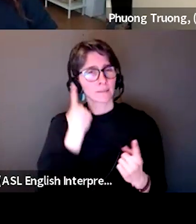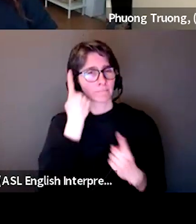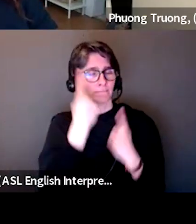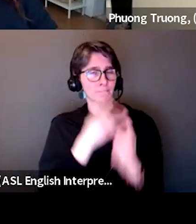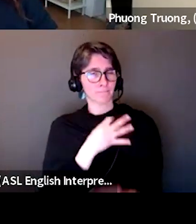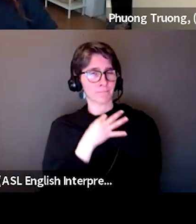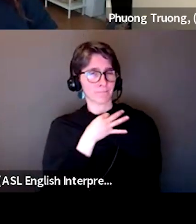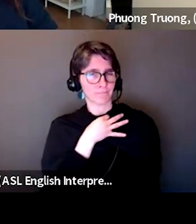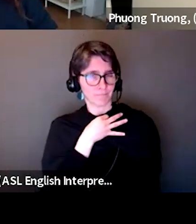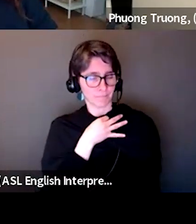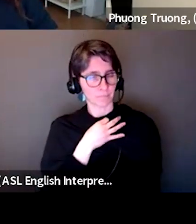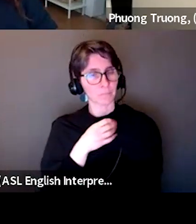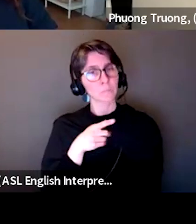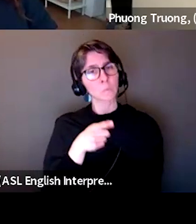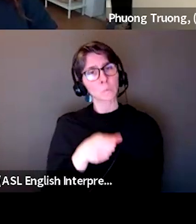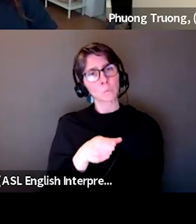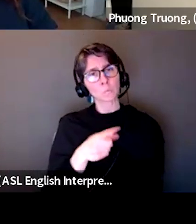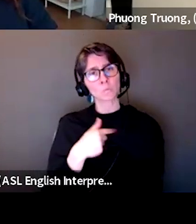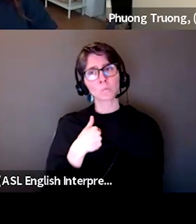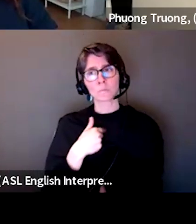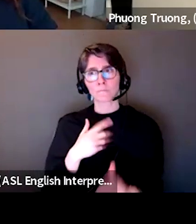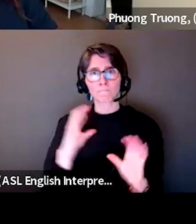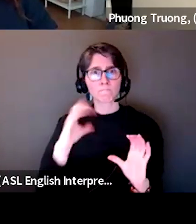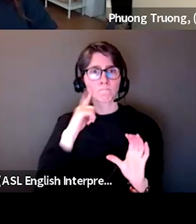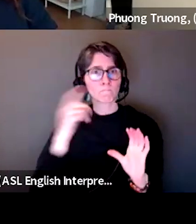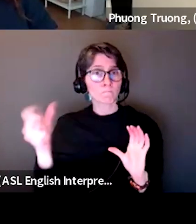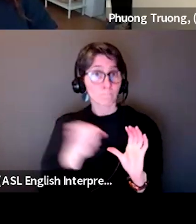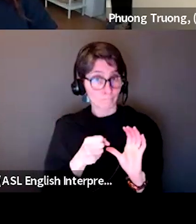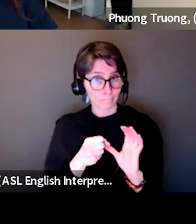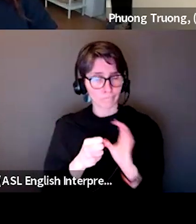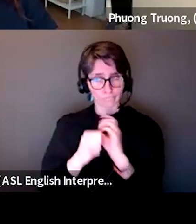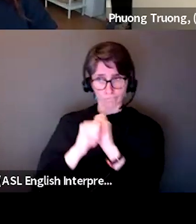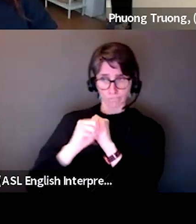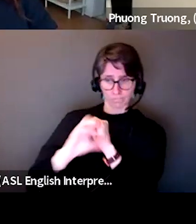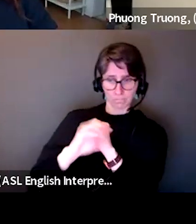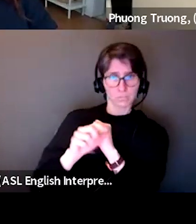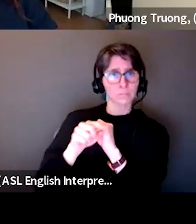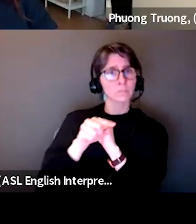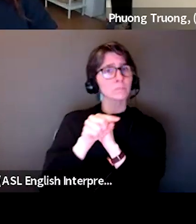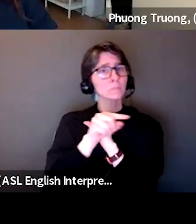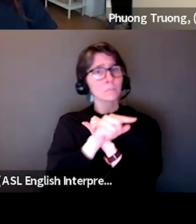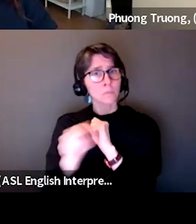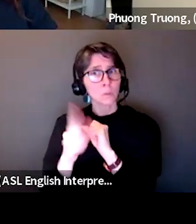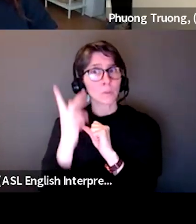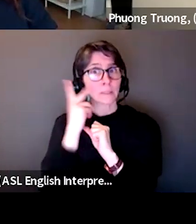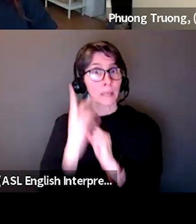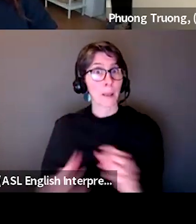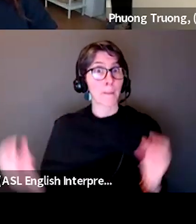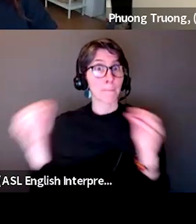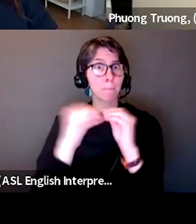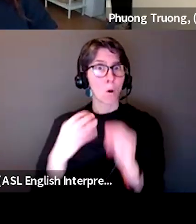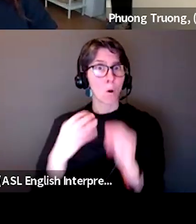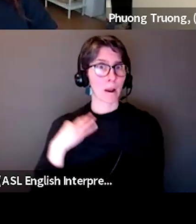you are putting out a call to hire, are either of you seeing more applications coming in from